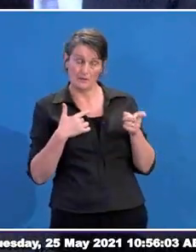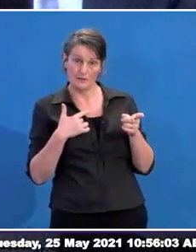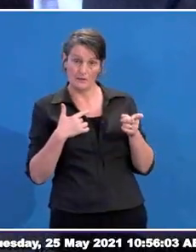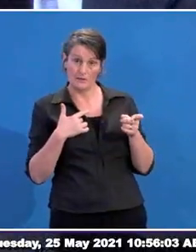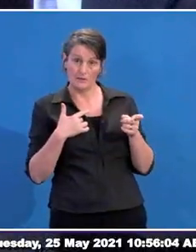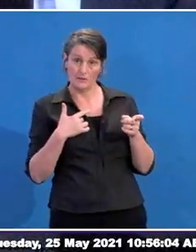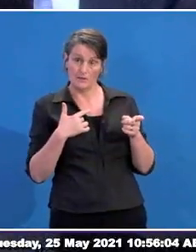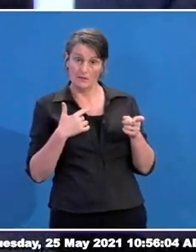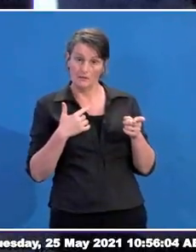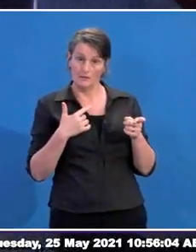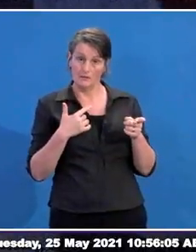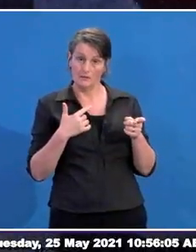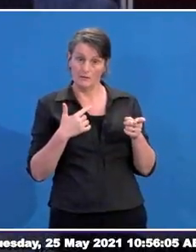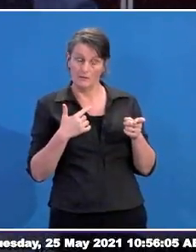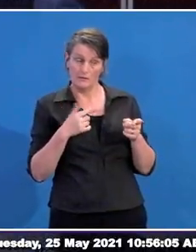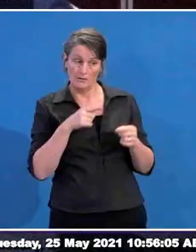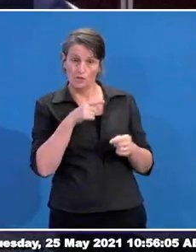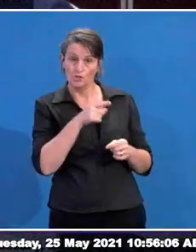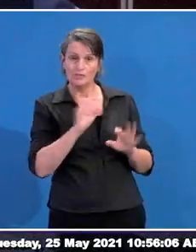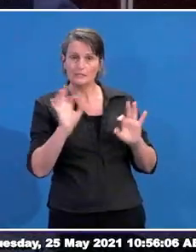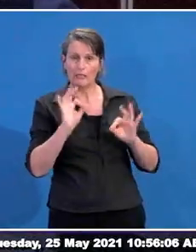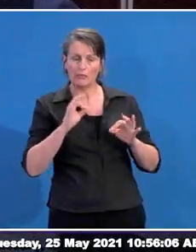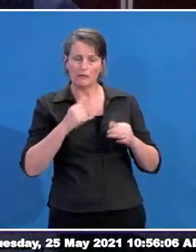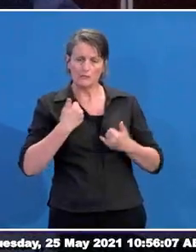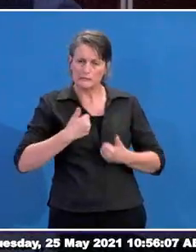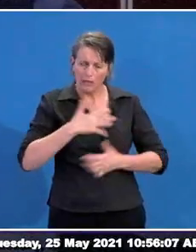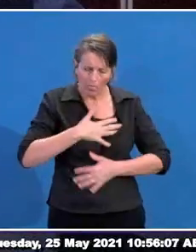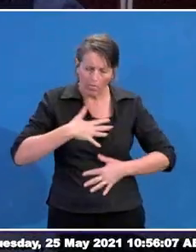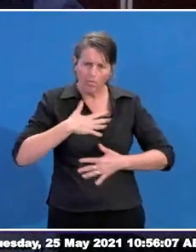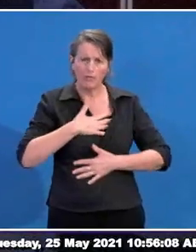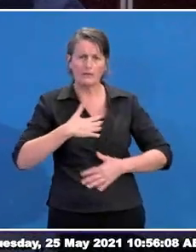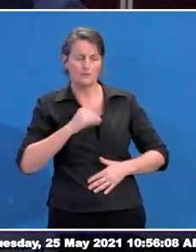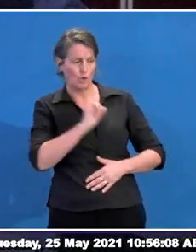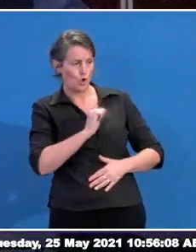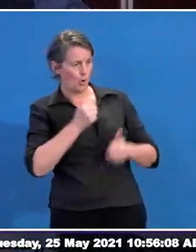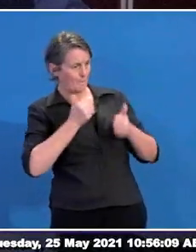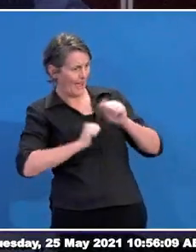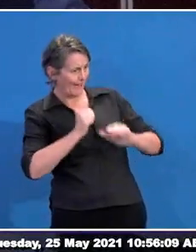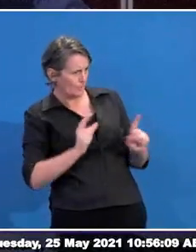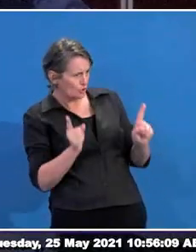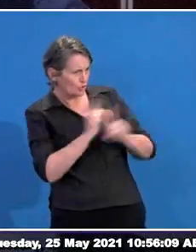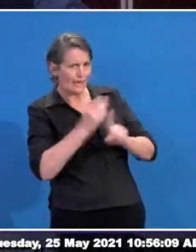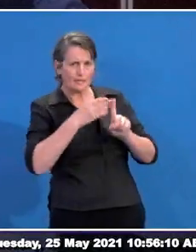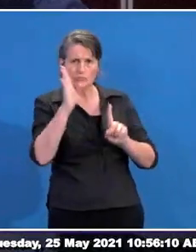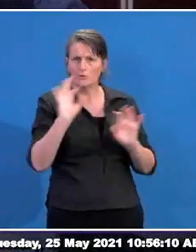in the sense that she didn't have any nausea. There was no change in her behaviour, she didn't appear to be distressed.